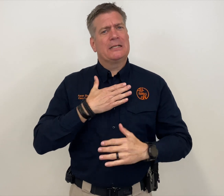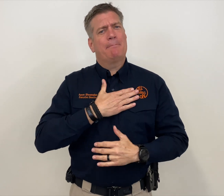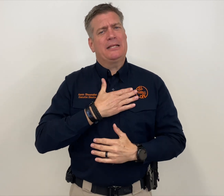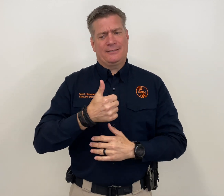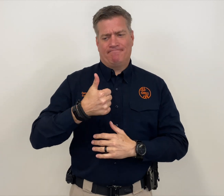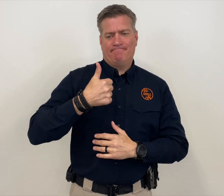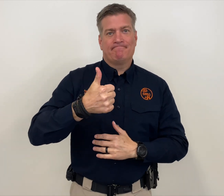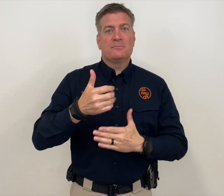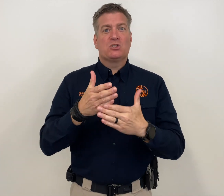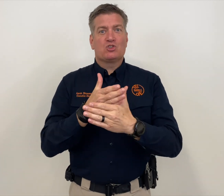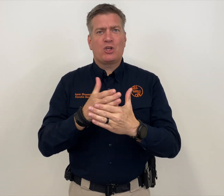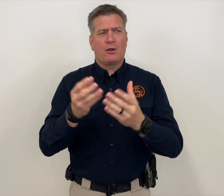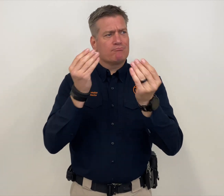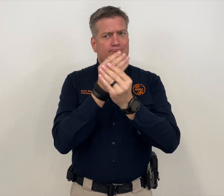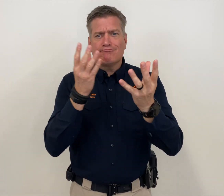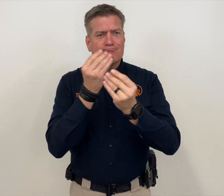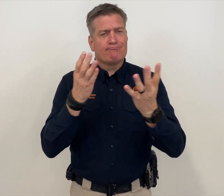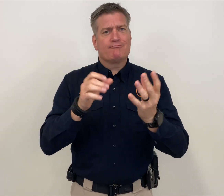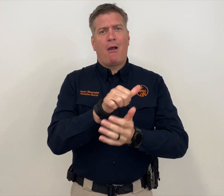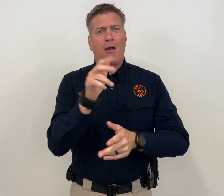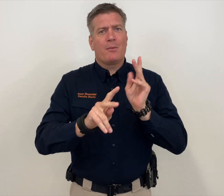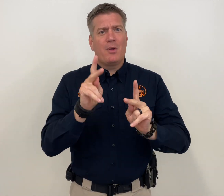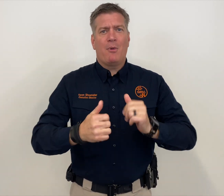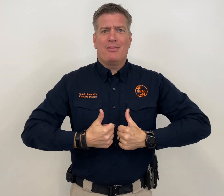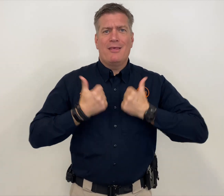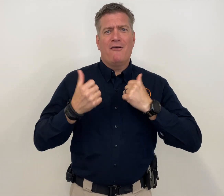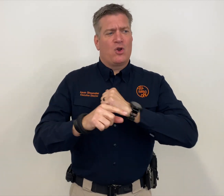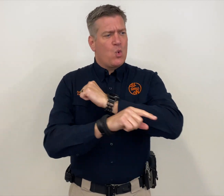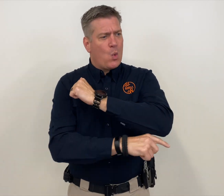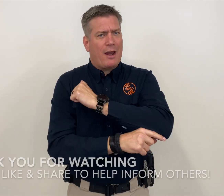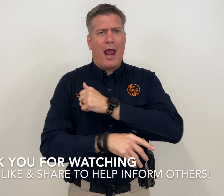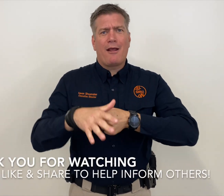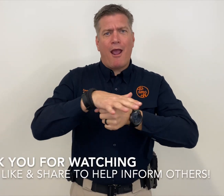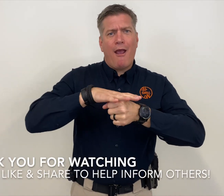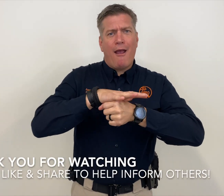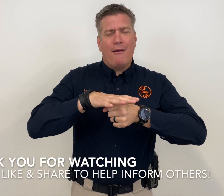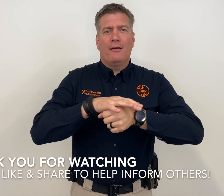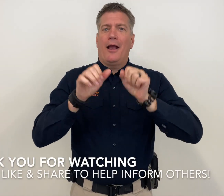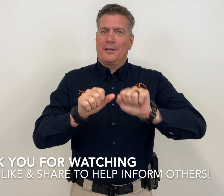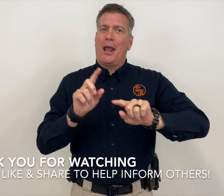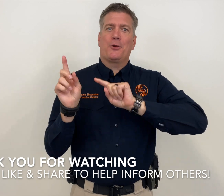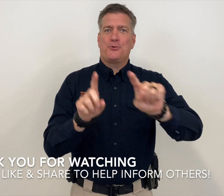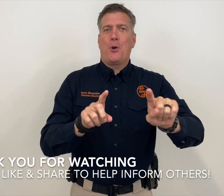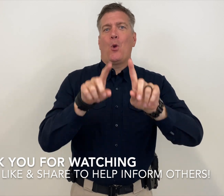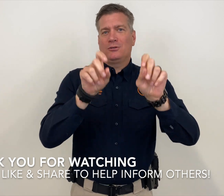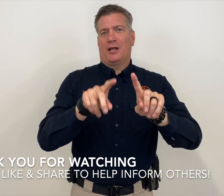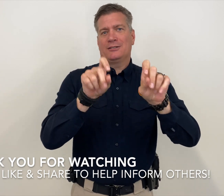thank you for watching please give this video a like and a share to help inform others